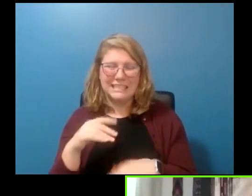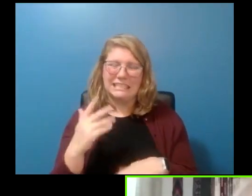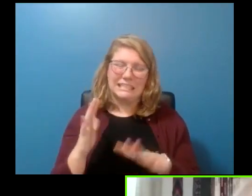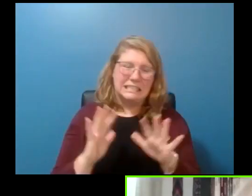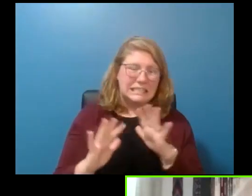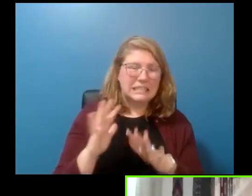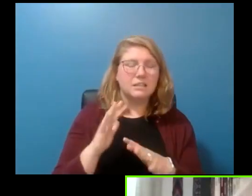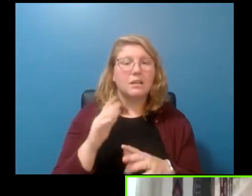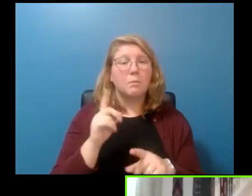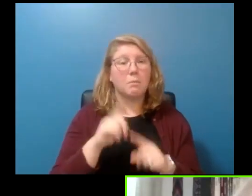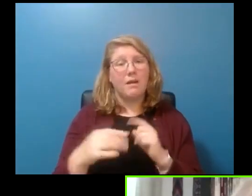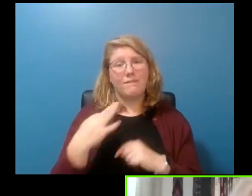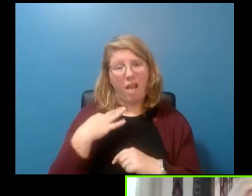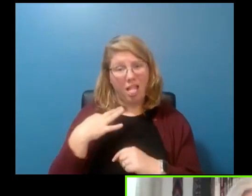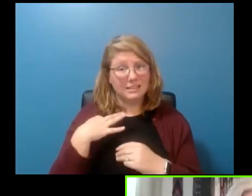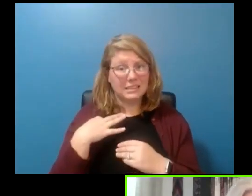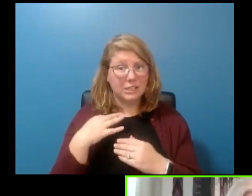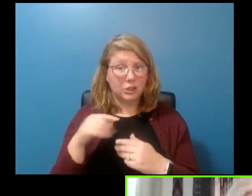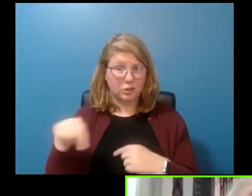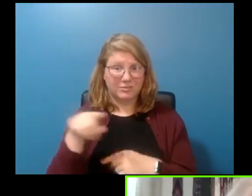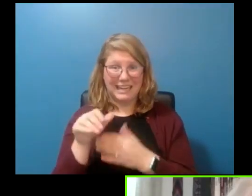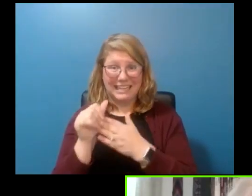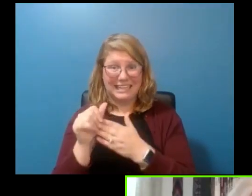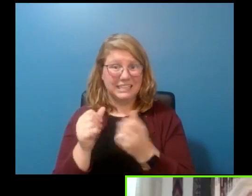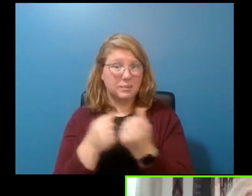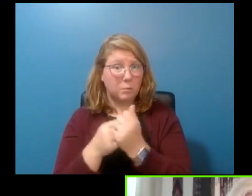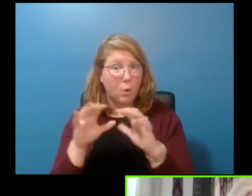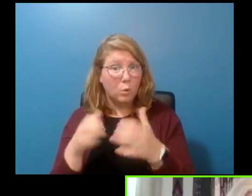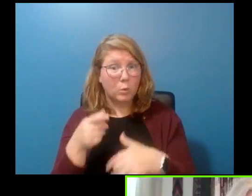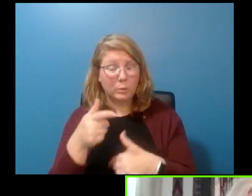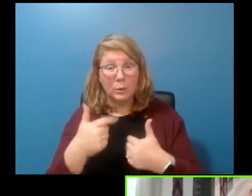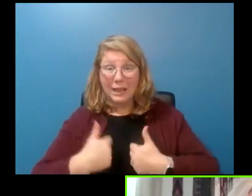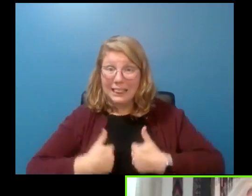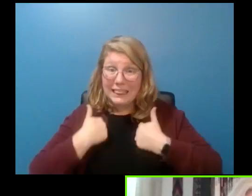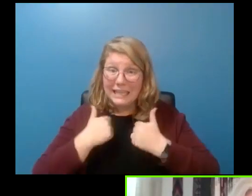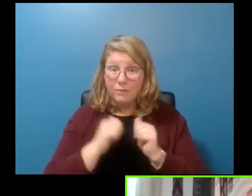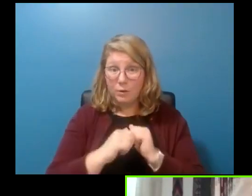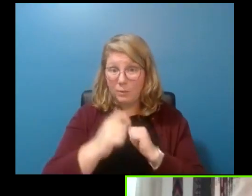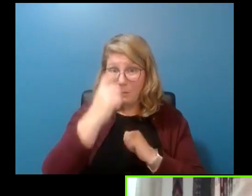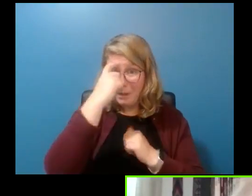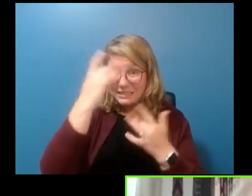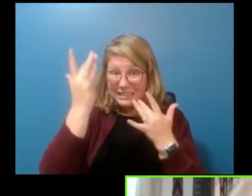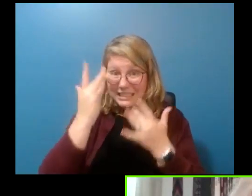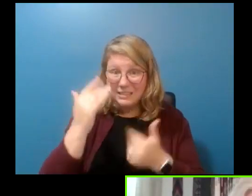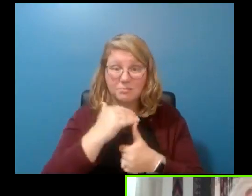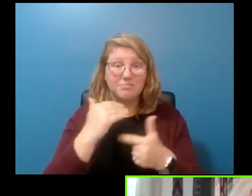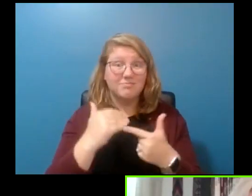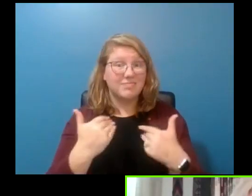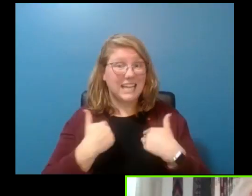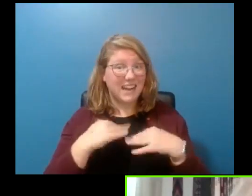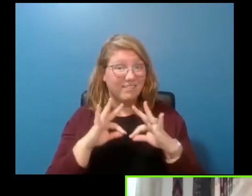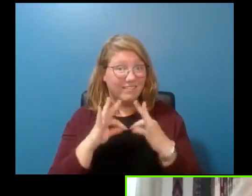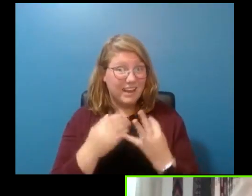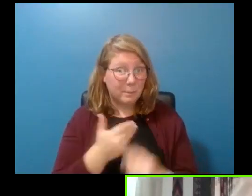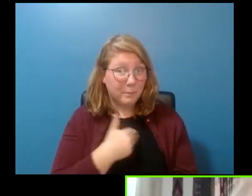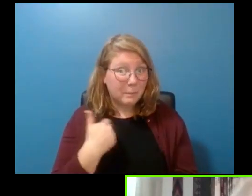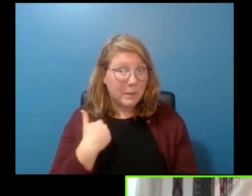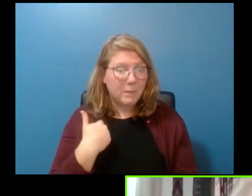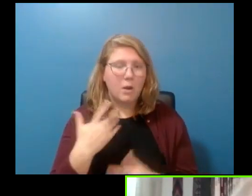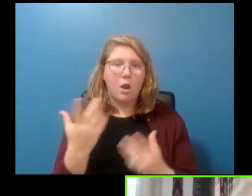get better, you're a good place to go. You can learn about housing, you can learn about benefits.